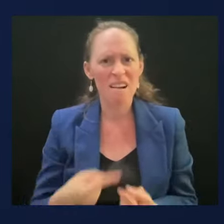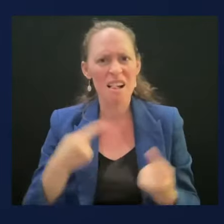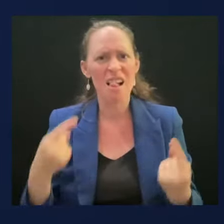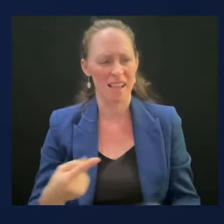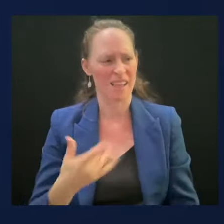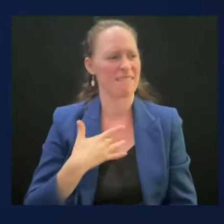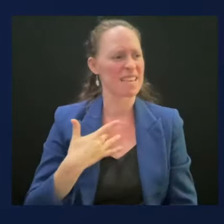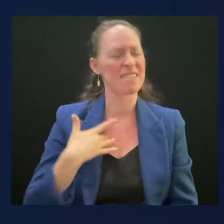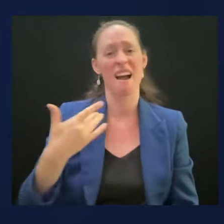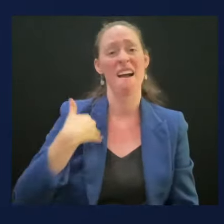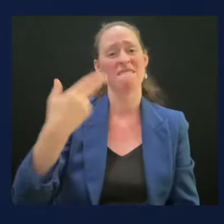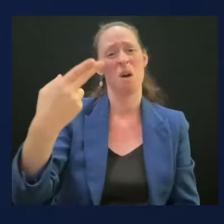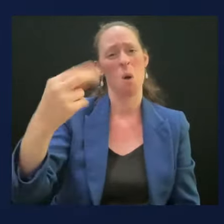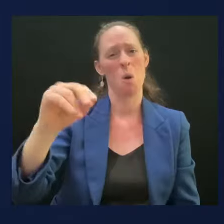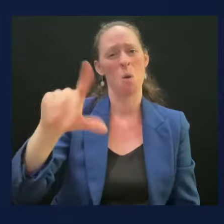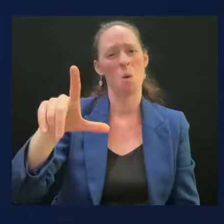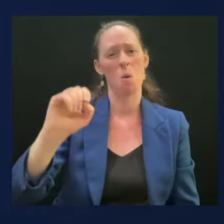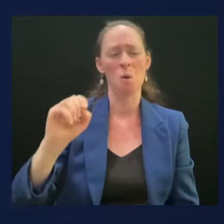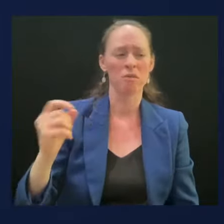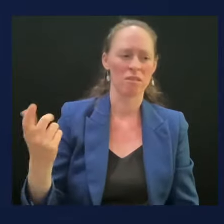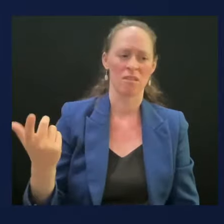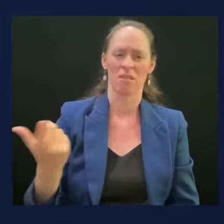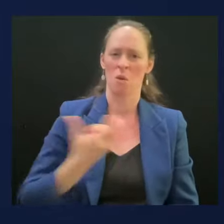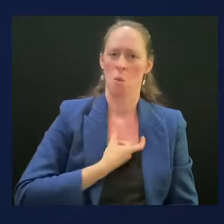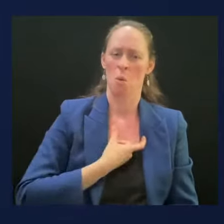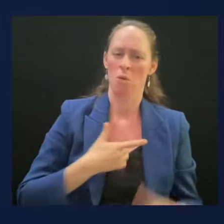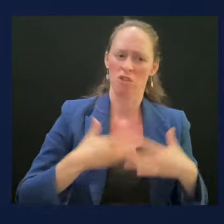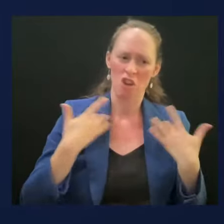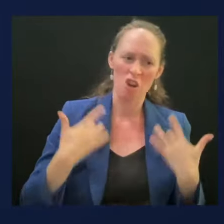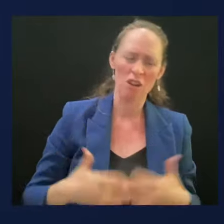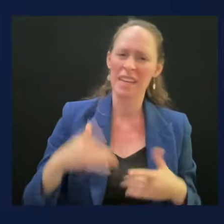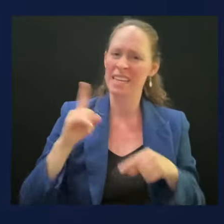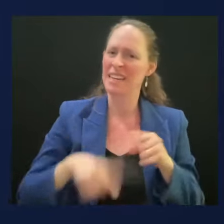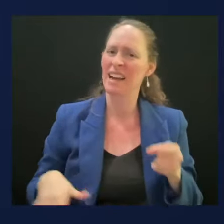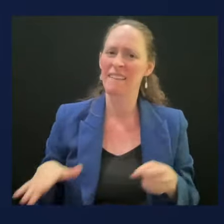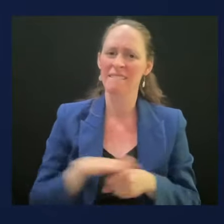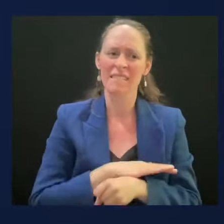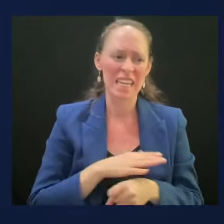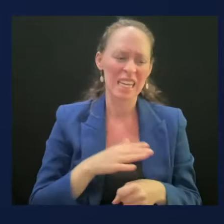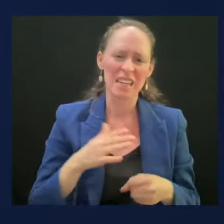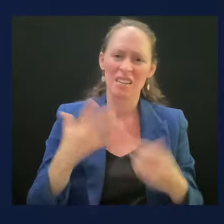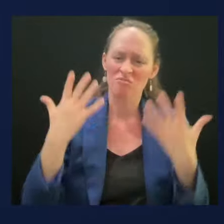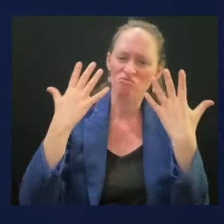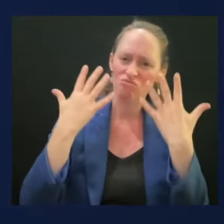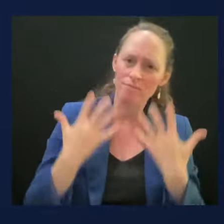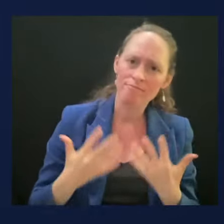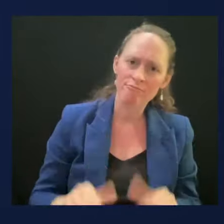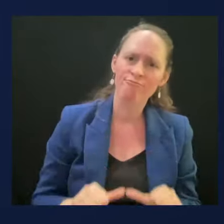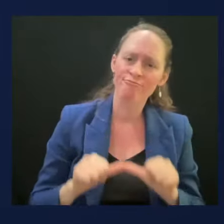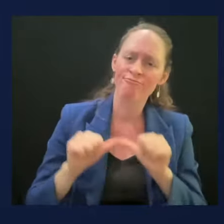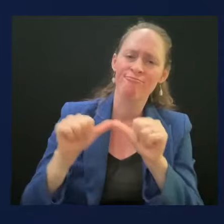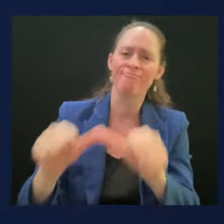bringing you back to that exact moment you heard that knock on the door or the telephone ring --